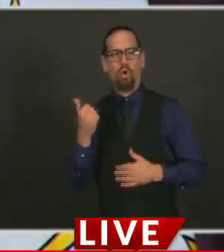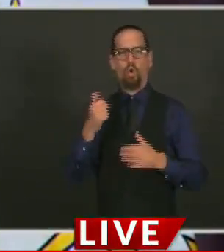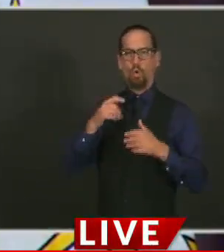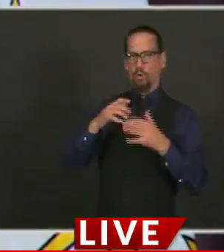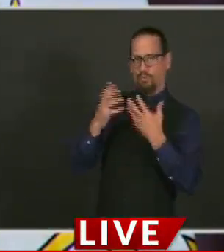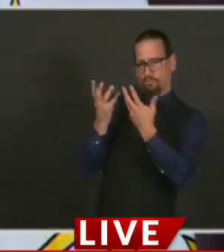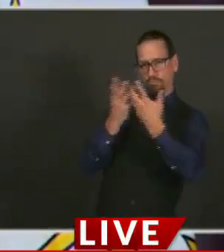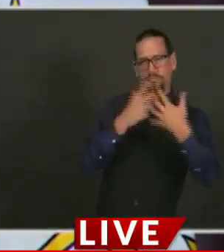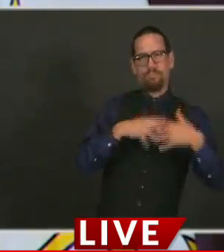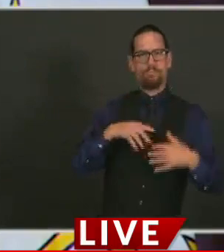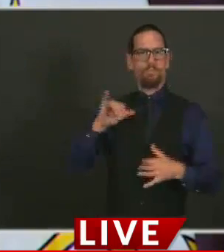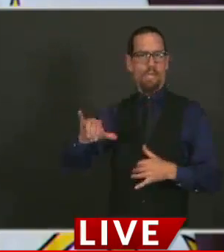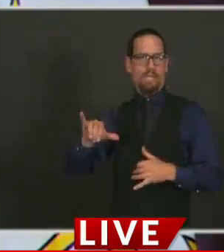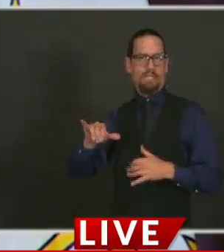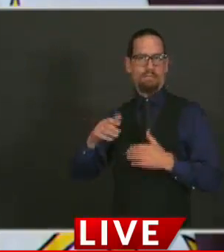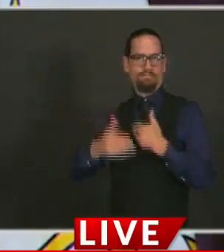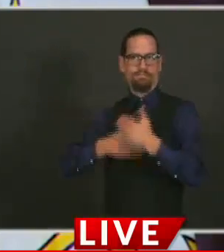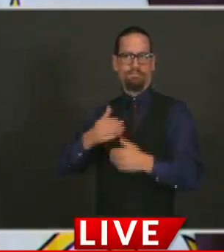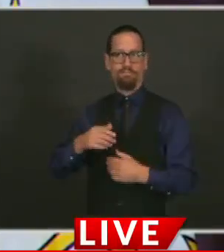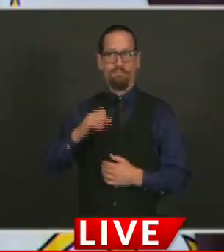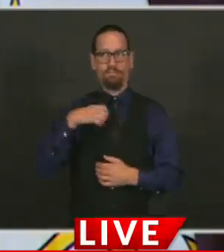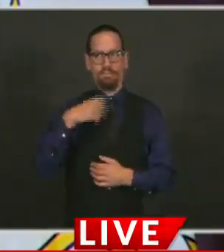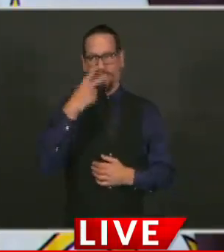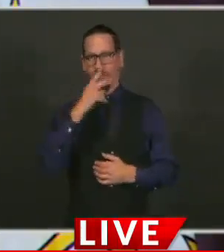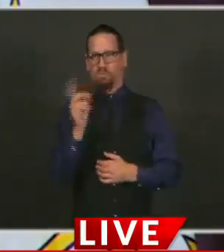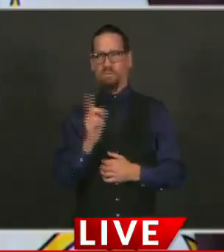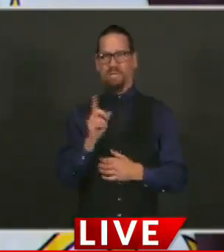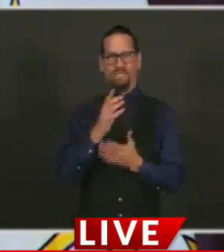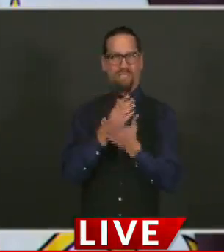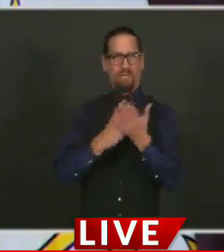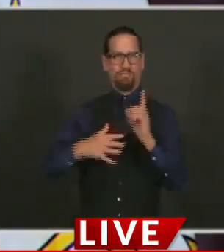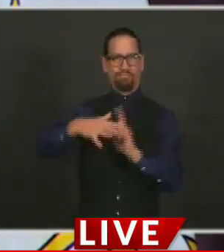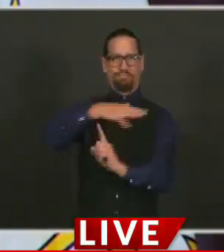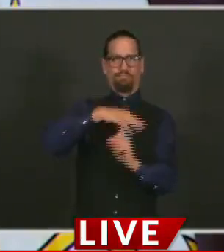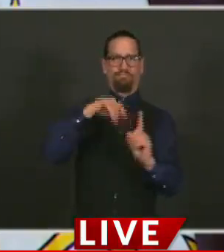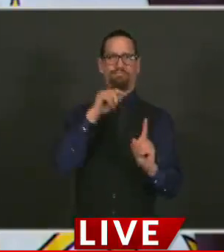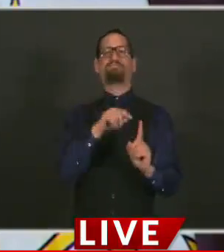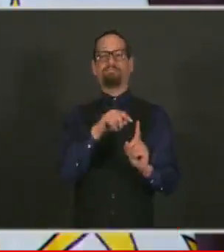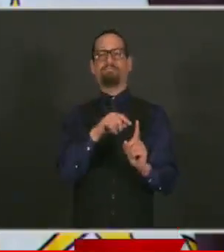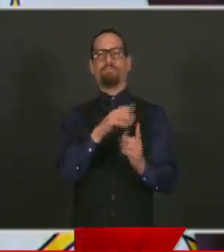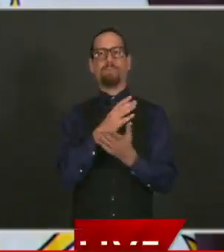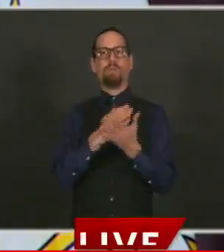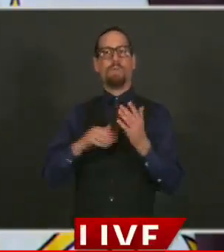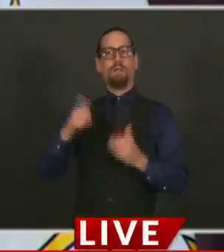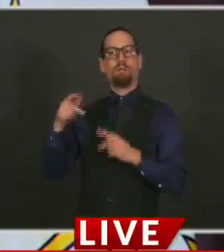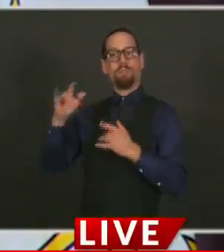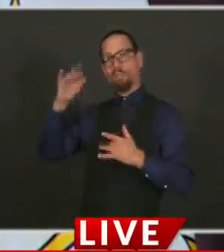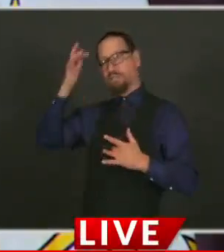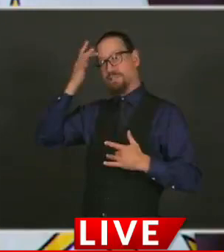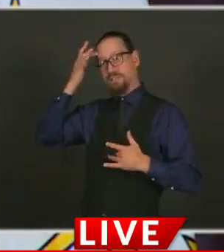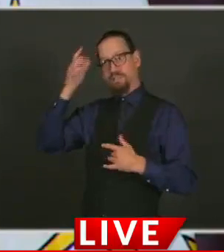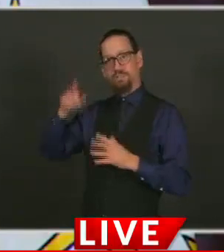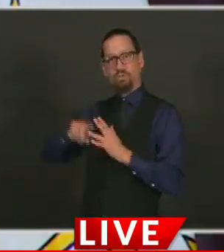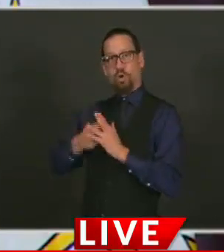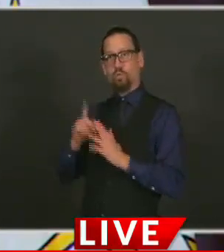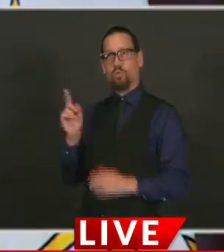THAT IS WHAT WE ARE LOOKING AT, HOW TO BETTER ADJUST FOR THAT. YOU REALLY SEE WHERE THERE ARE